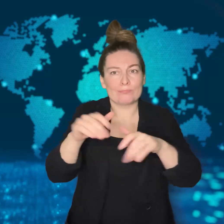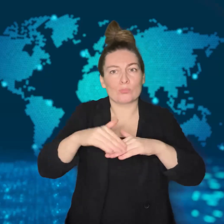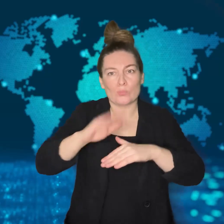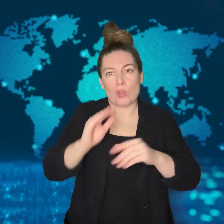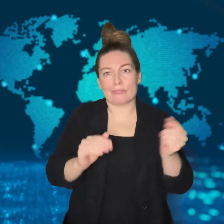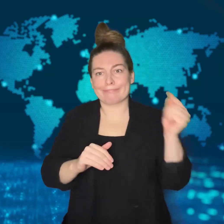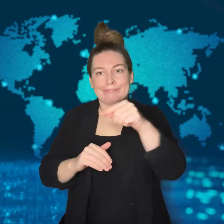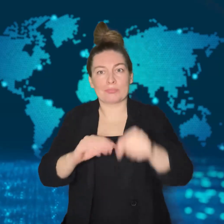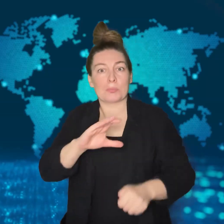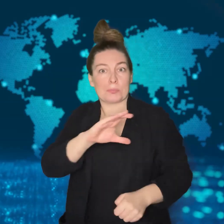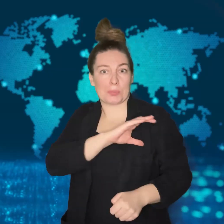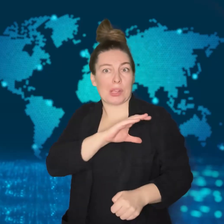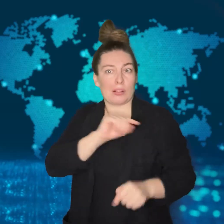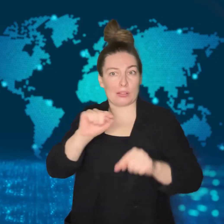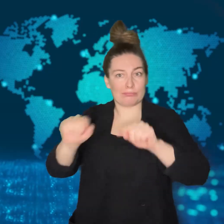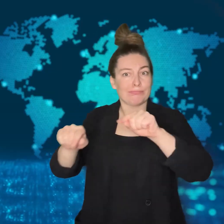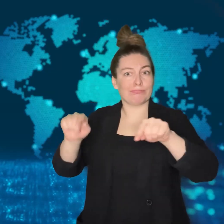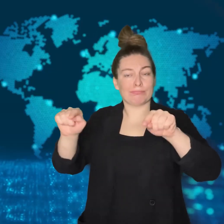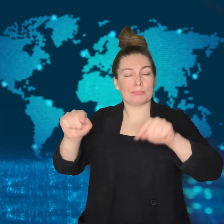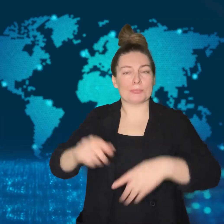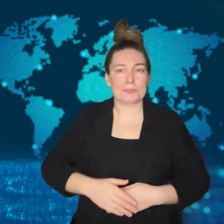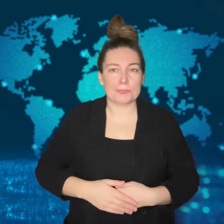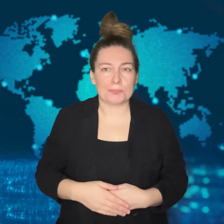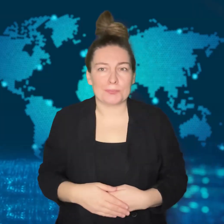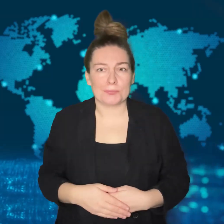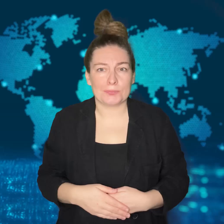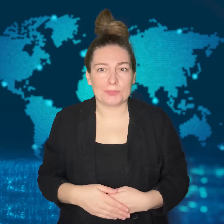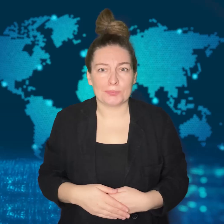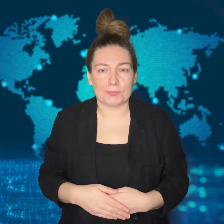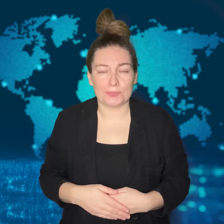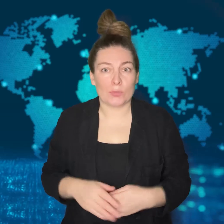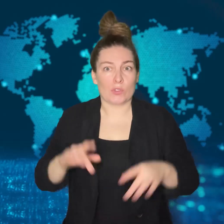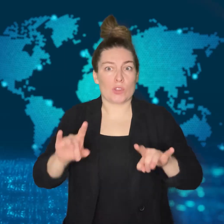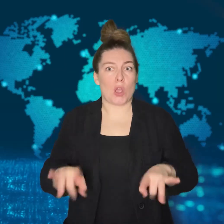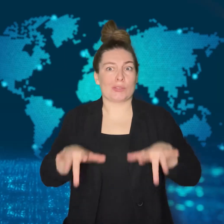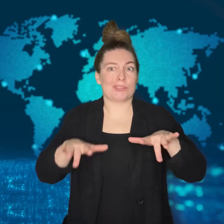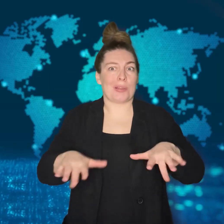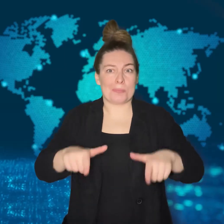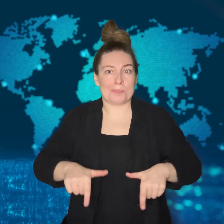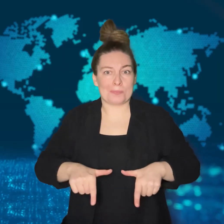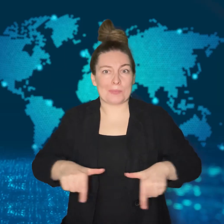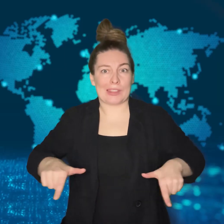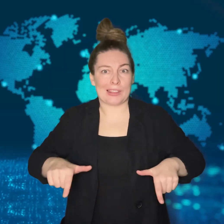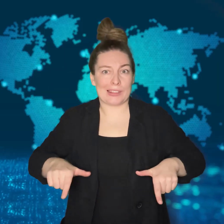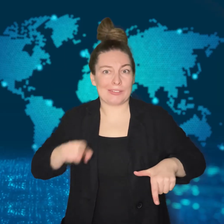the fire, but since then there have been extra police officers deployed to